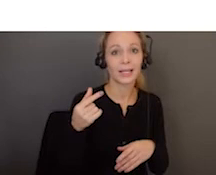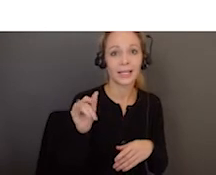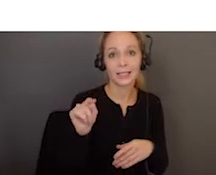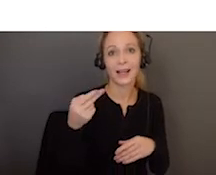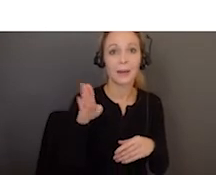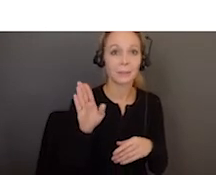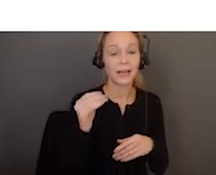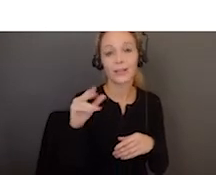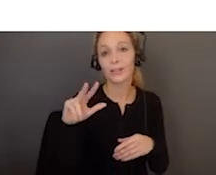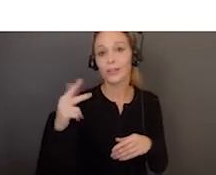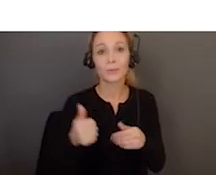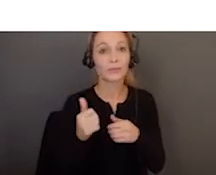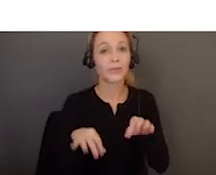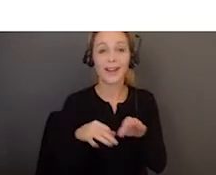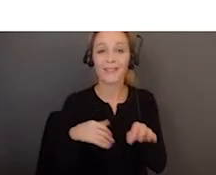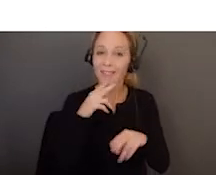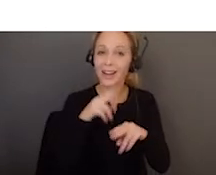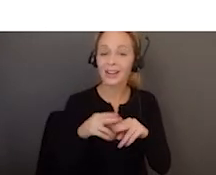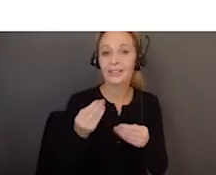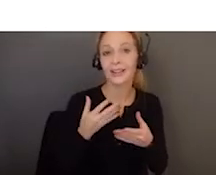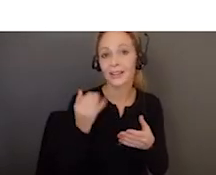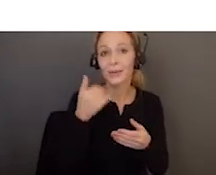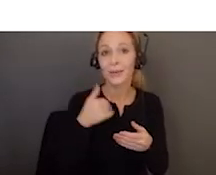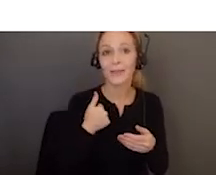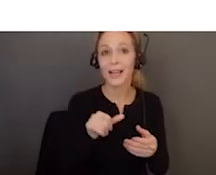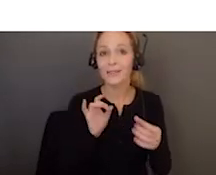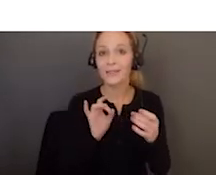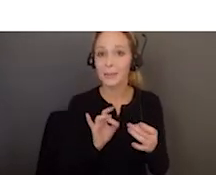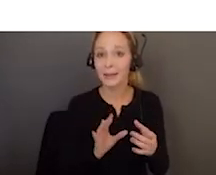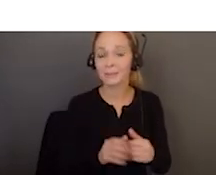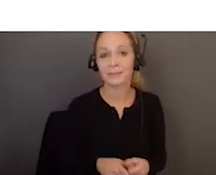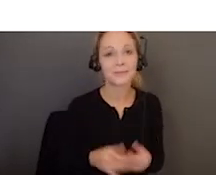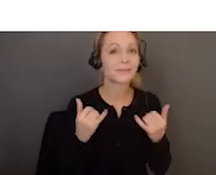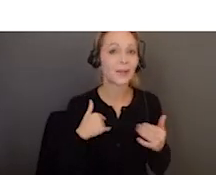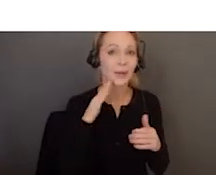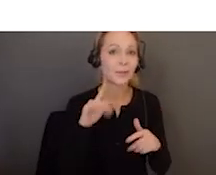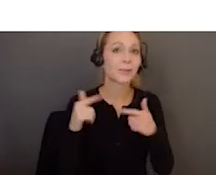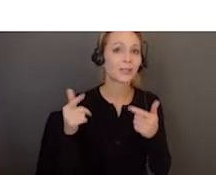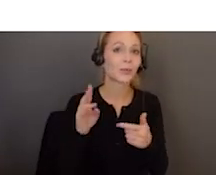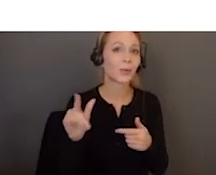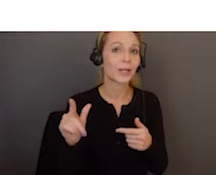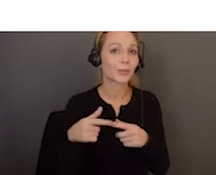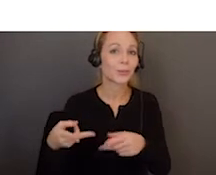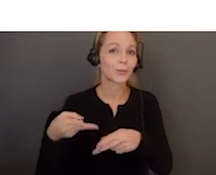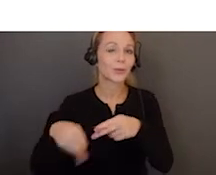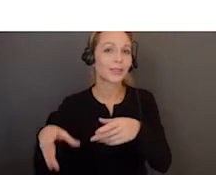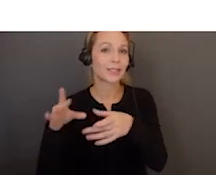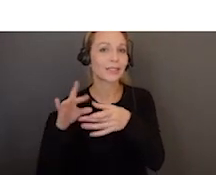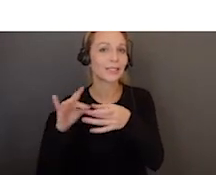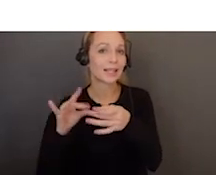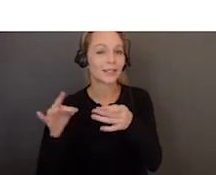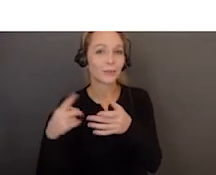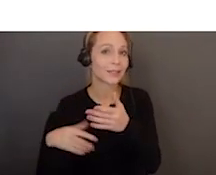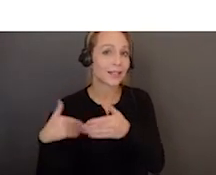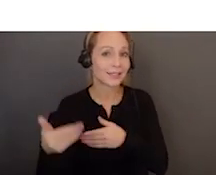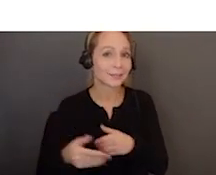IMPORTANTLY, HAVE FUN AND LET US KNOW IF YOU HAVE ANY FEEDBACK. NOW I'M GOING TO PASS IT BACK TO WILL TO BRIEFLY DISCUSS WHAT'S NEXT. AWESOME.